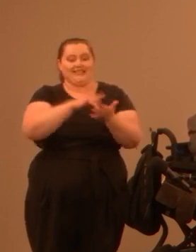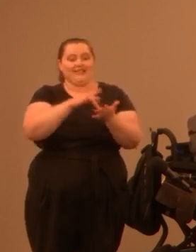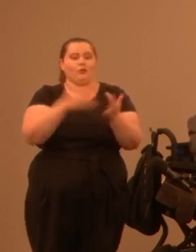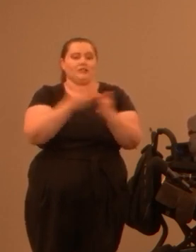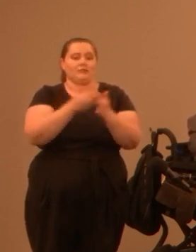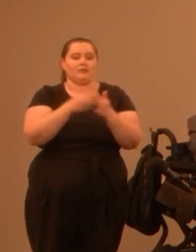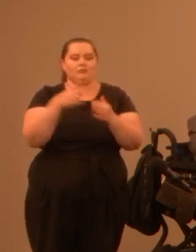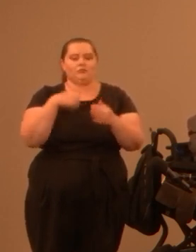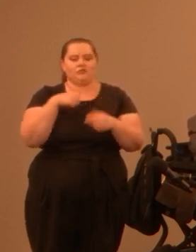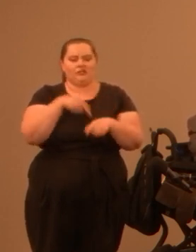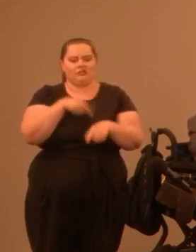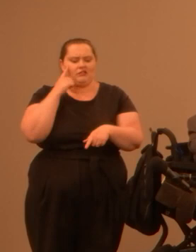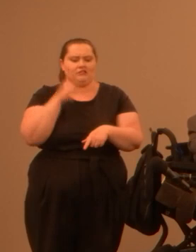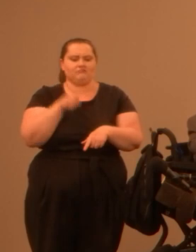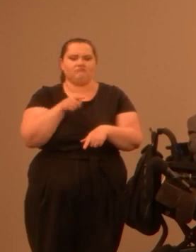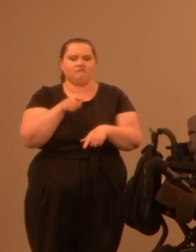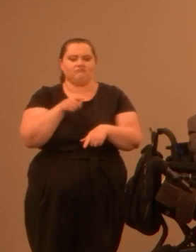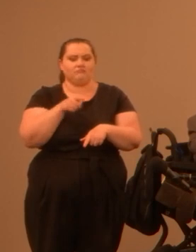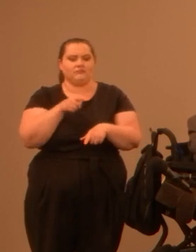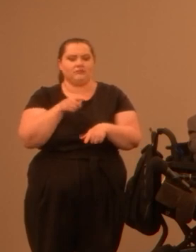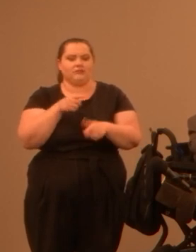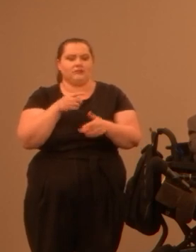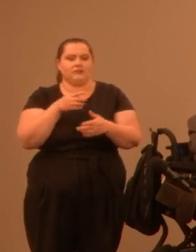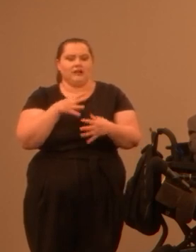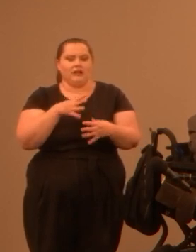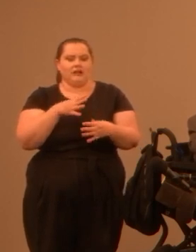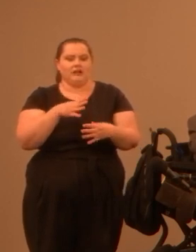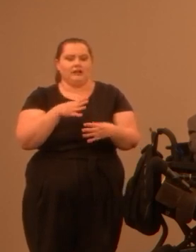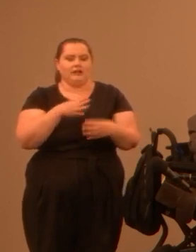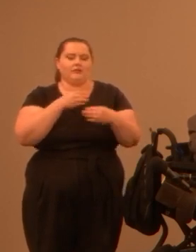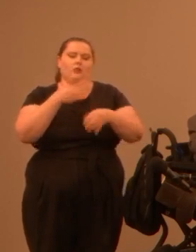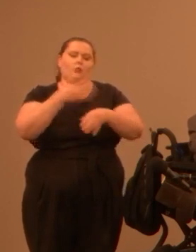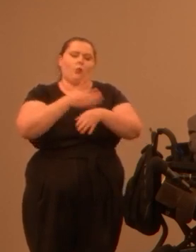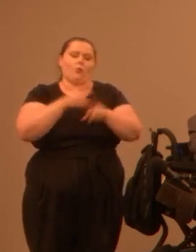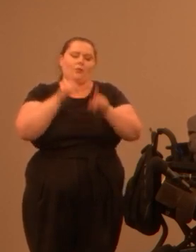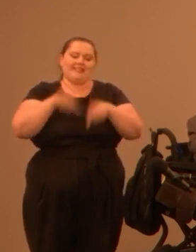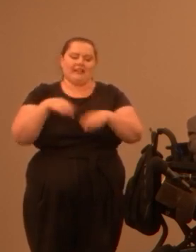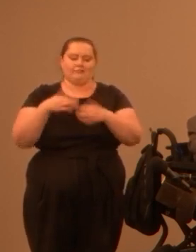is really taking on the work that we started years ago in a way that I think